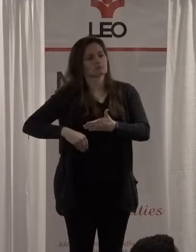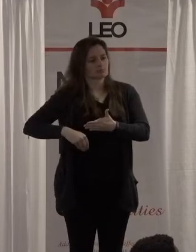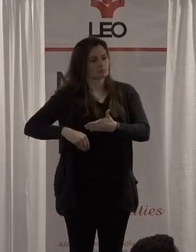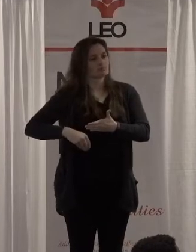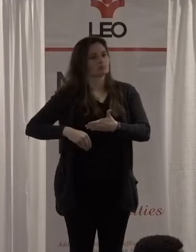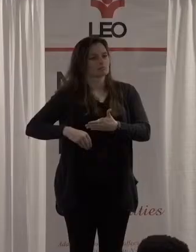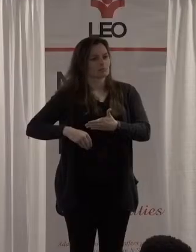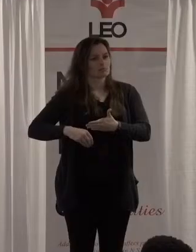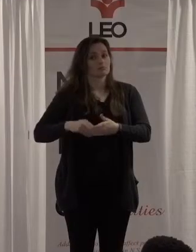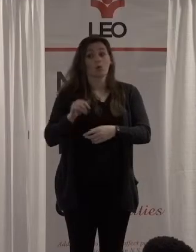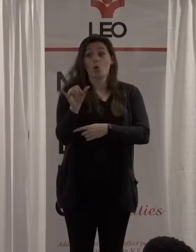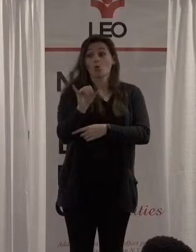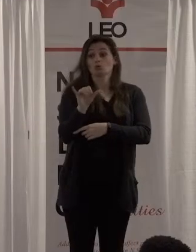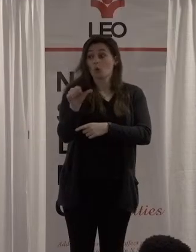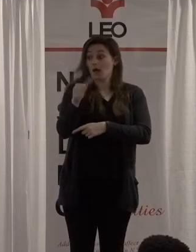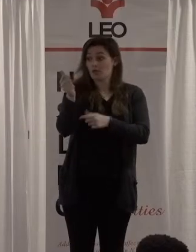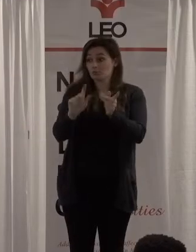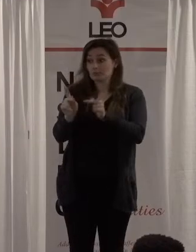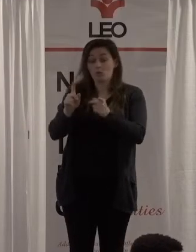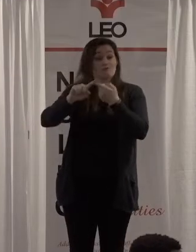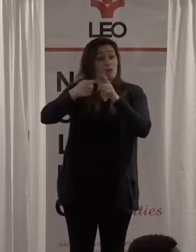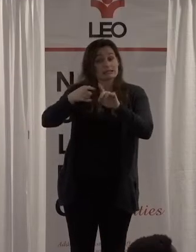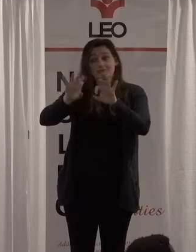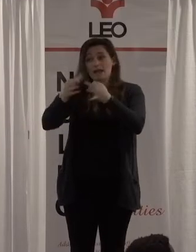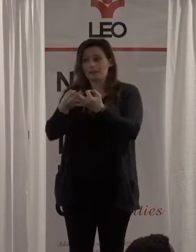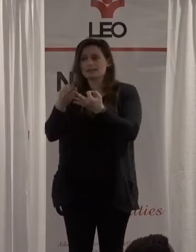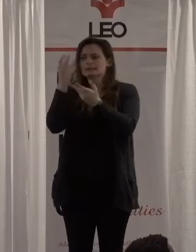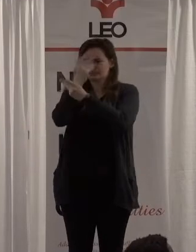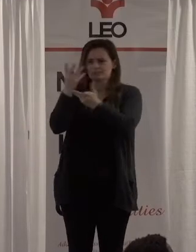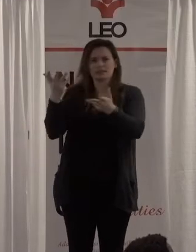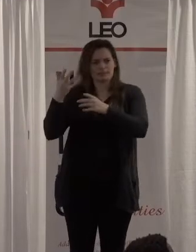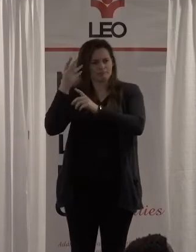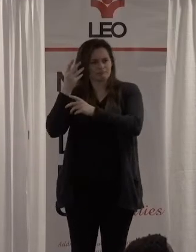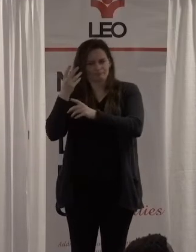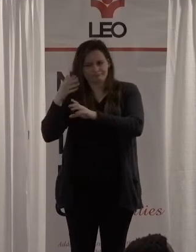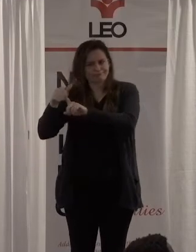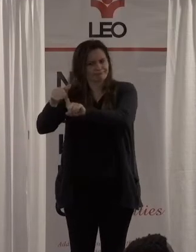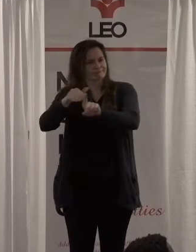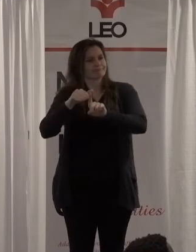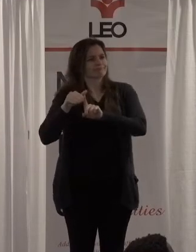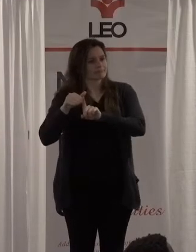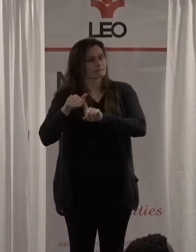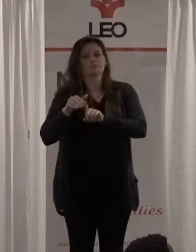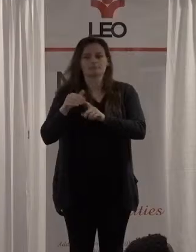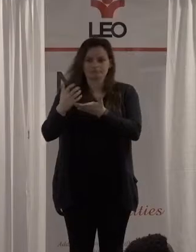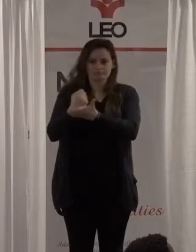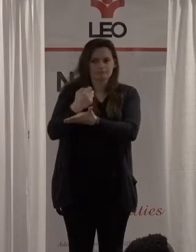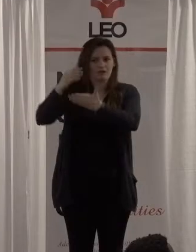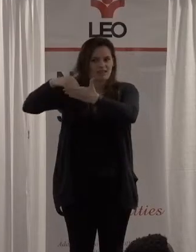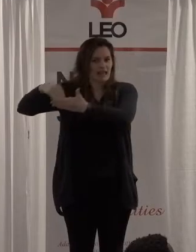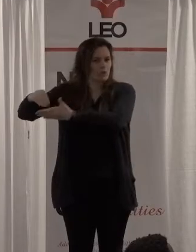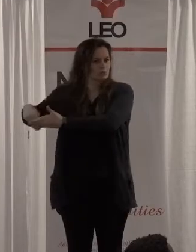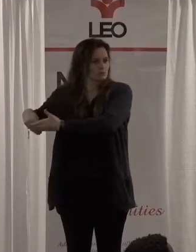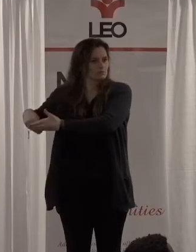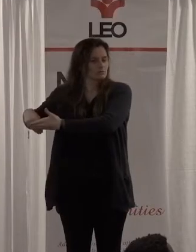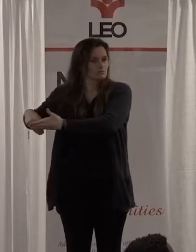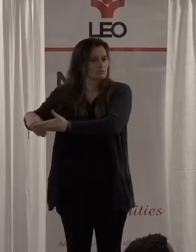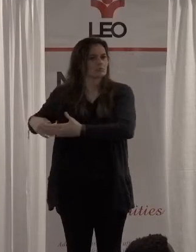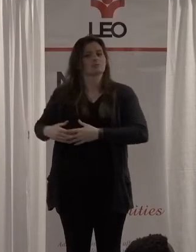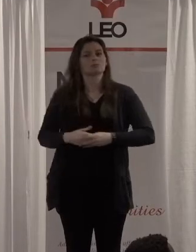THAT INFORMATION WITH OTHERS. TAKE THE TIME TO LET YOUR VOICE BE HEARD. BECAUSE UNLESS YOU LET YOUR VOICE BE HEARD,